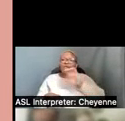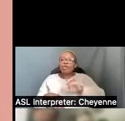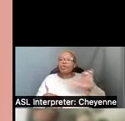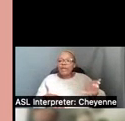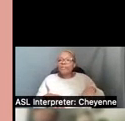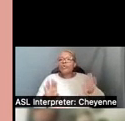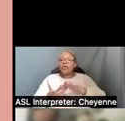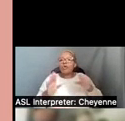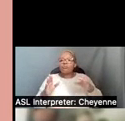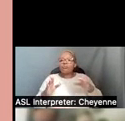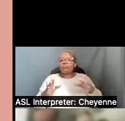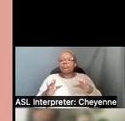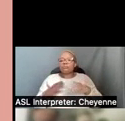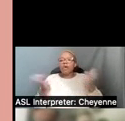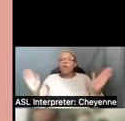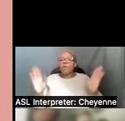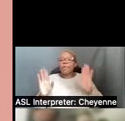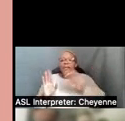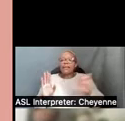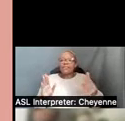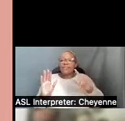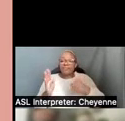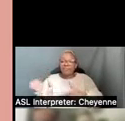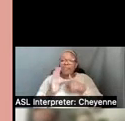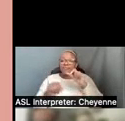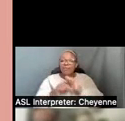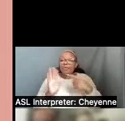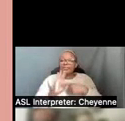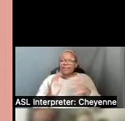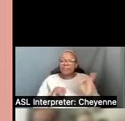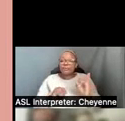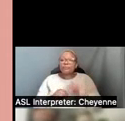requiring that from our work samples. And Ranell is going to speak a little bit about that.